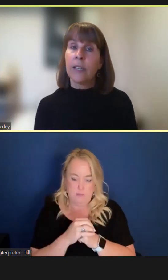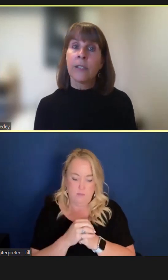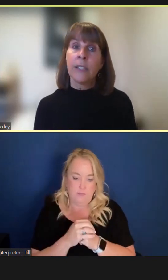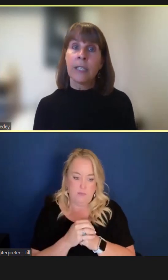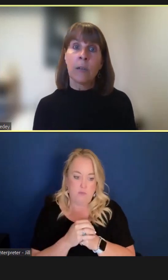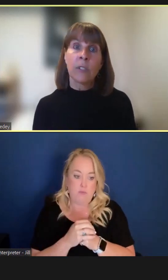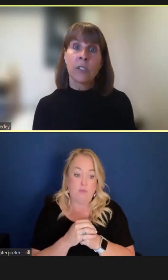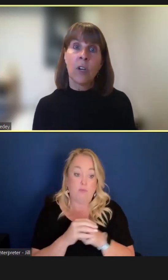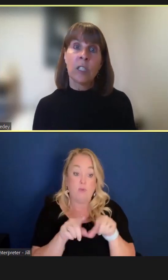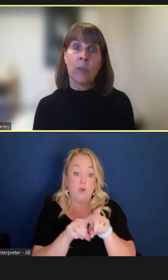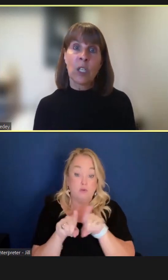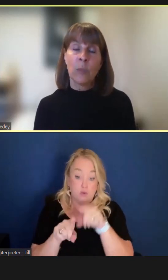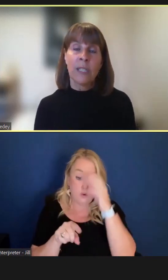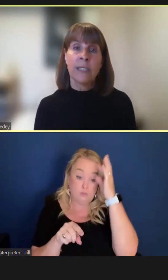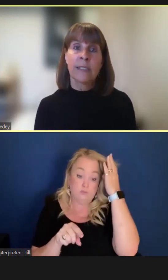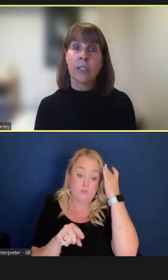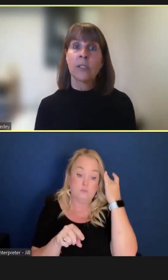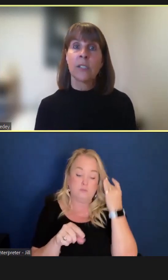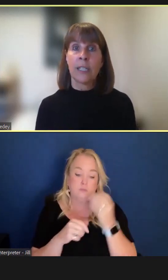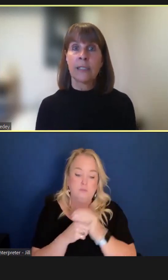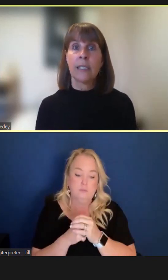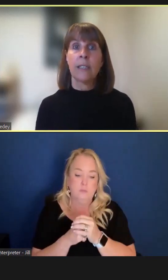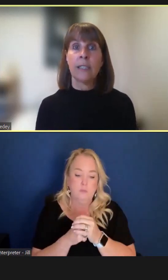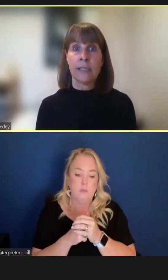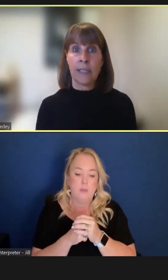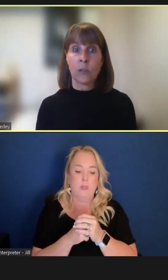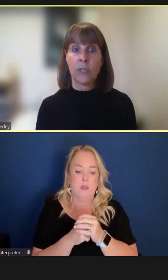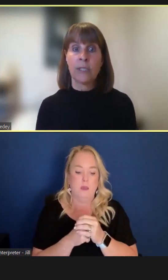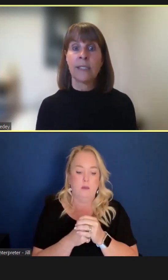thing that I would strongly recommend is that you select an assessment that's